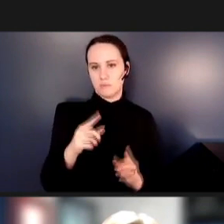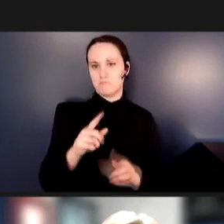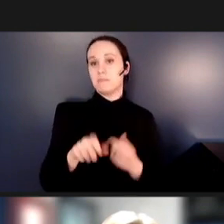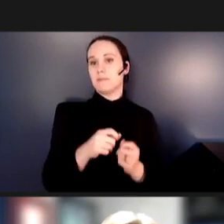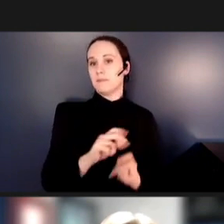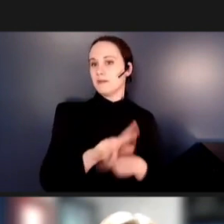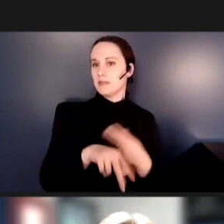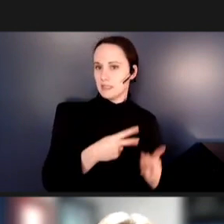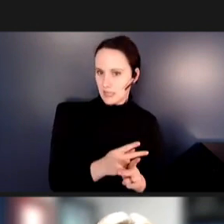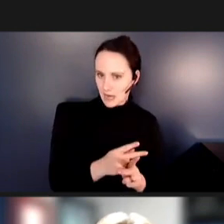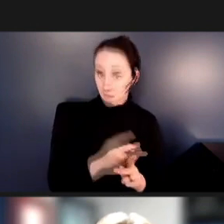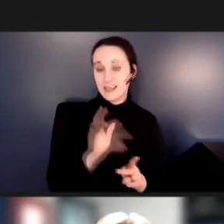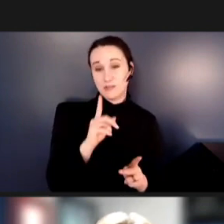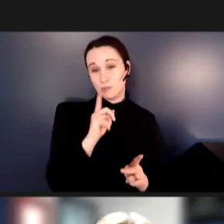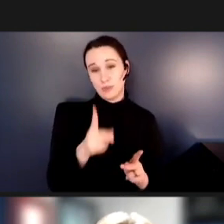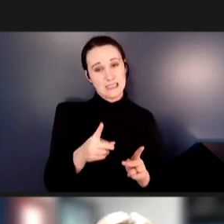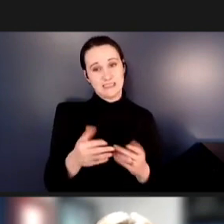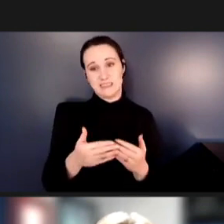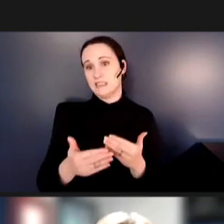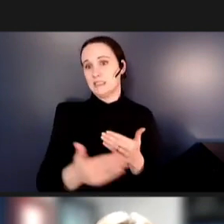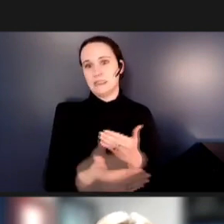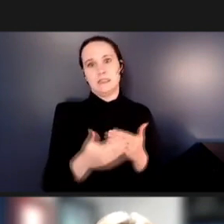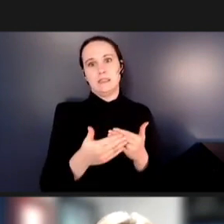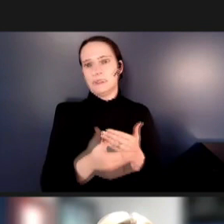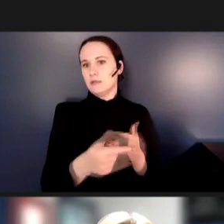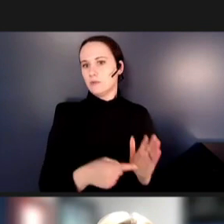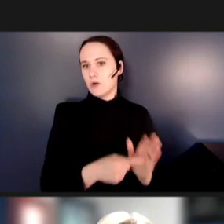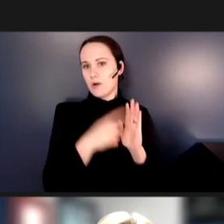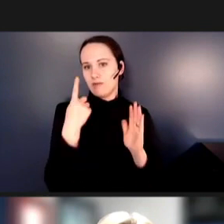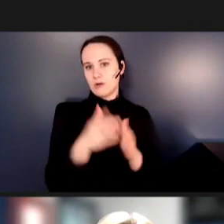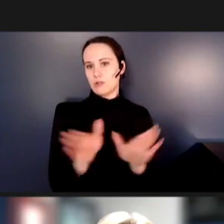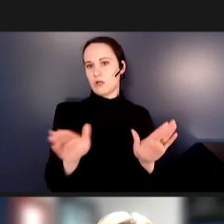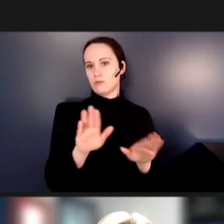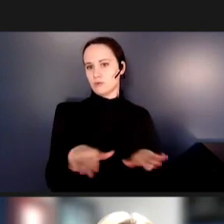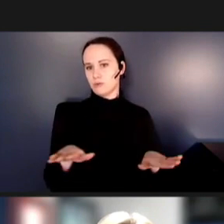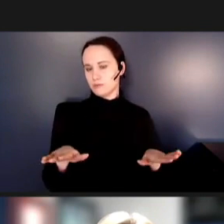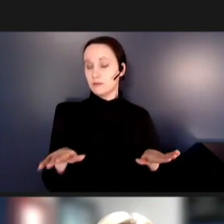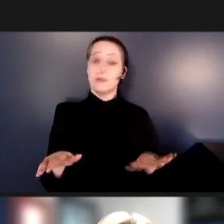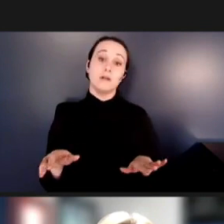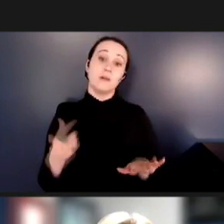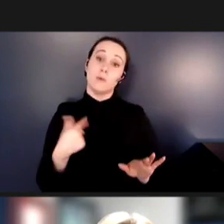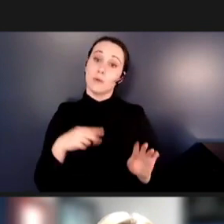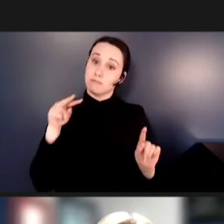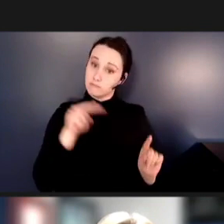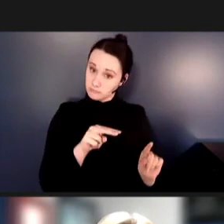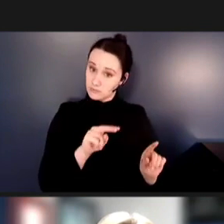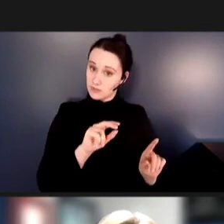is beyond that required for children generally. When we look at challenges that kids with special